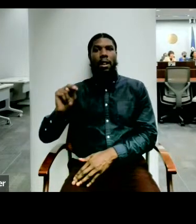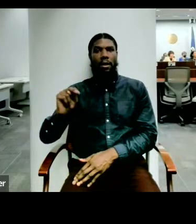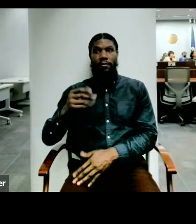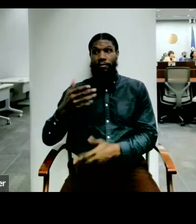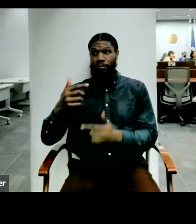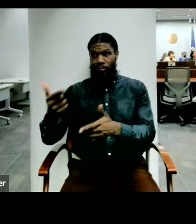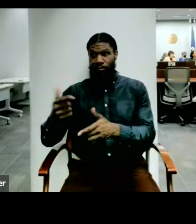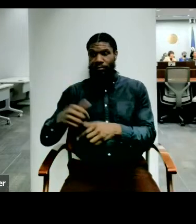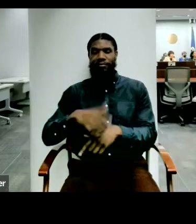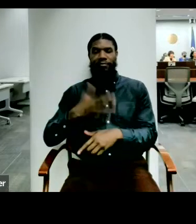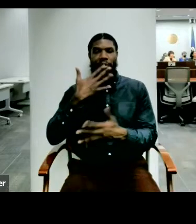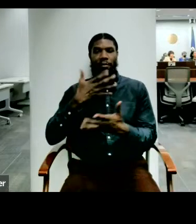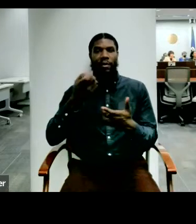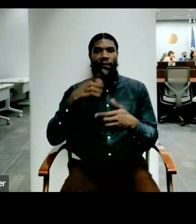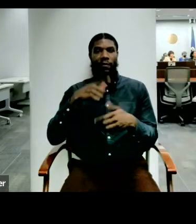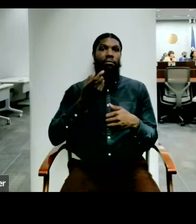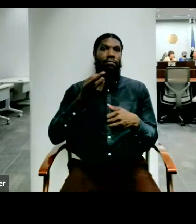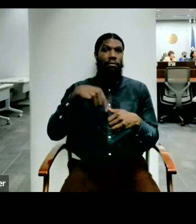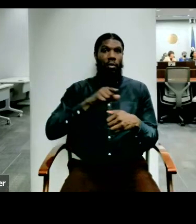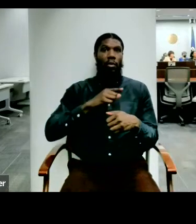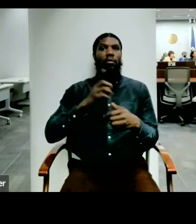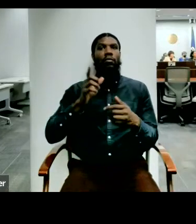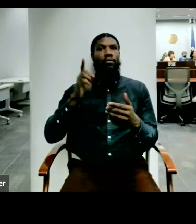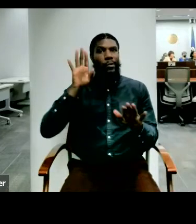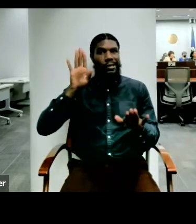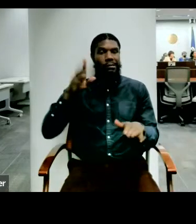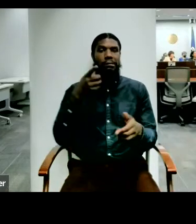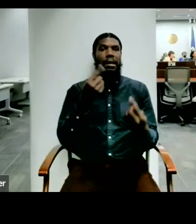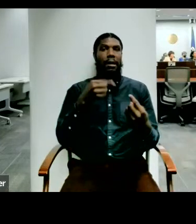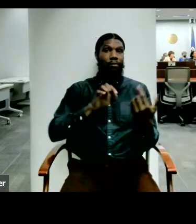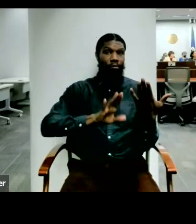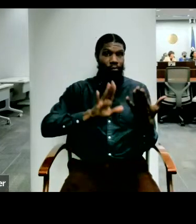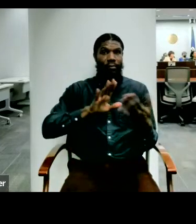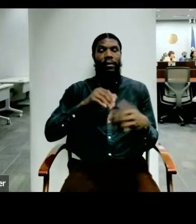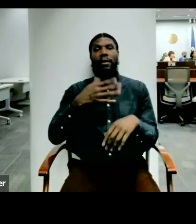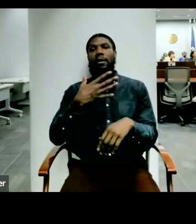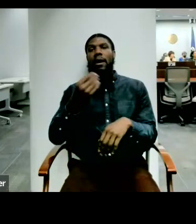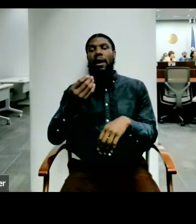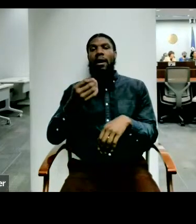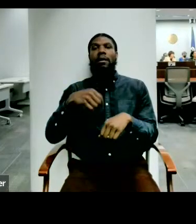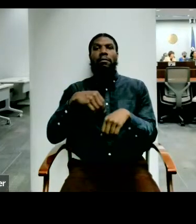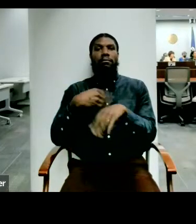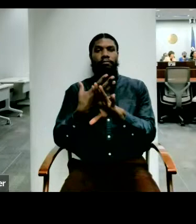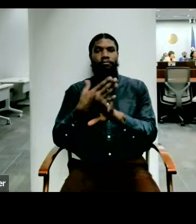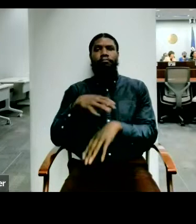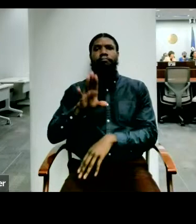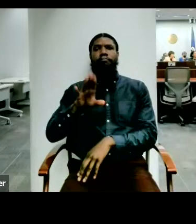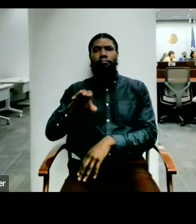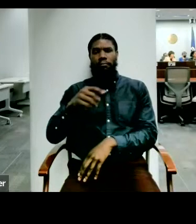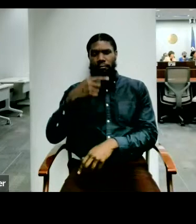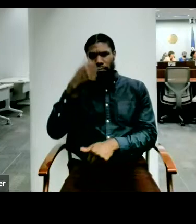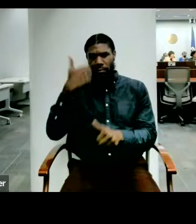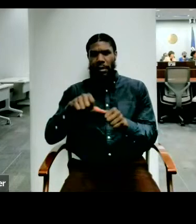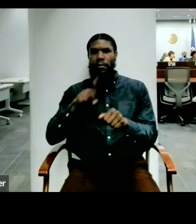Mr. Reaves, um I was pleased that you mentioned um the Patterson v. Walgreens matter in your